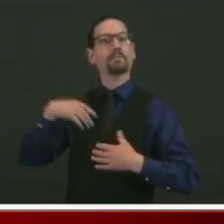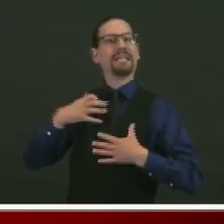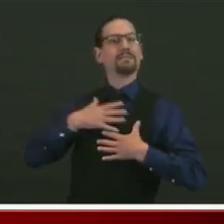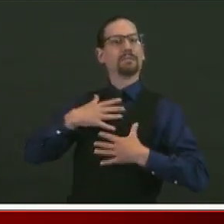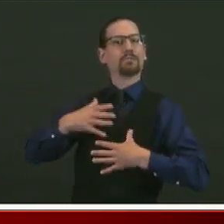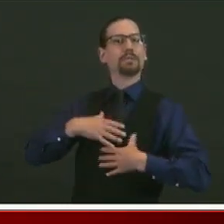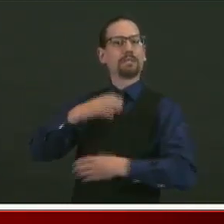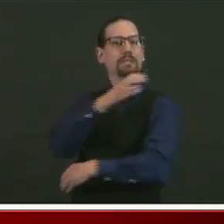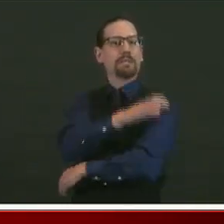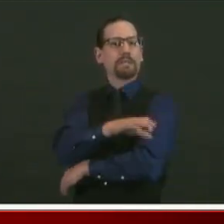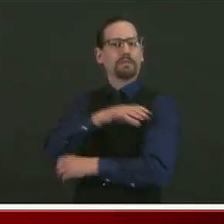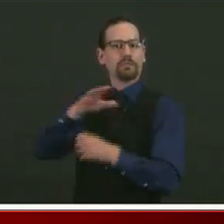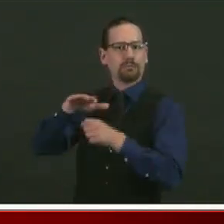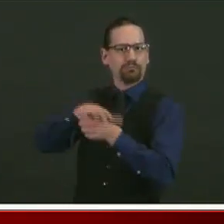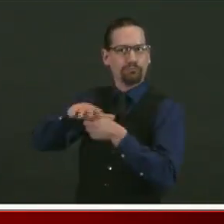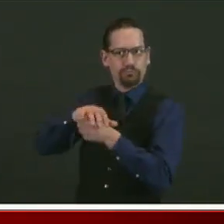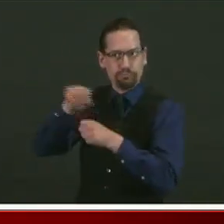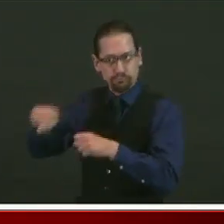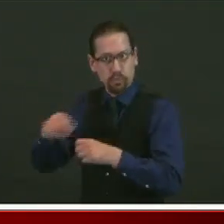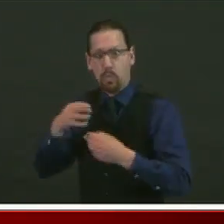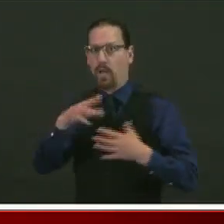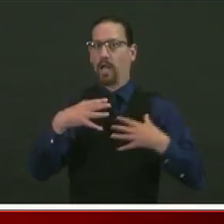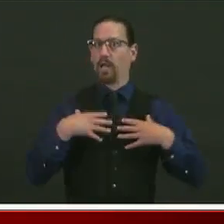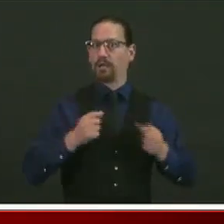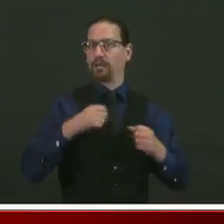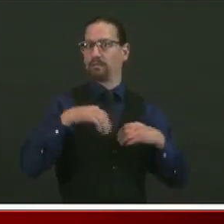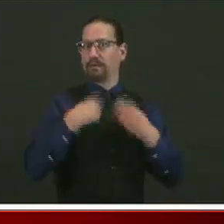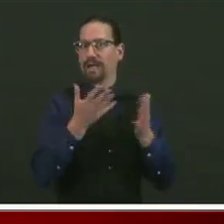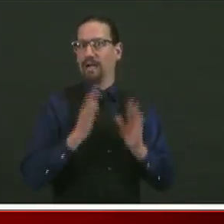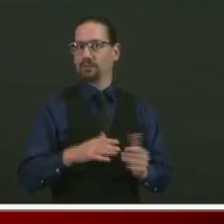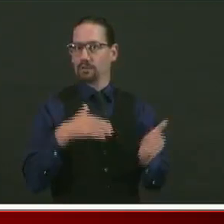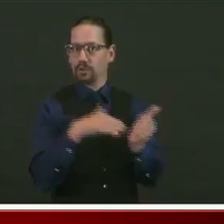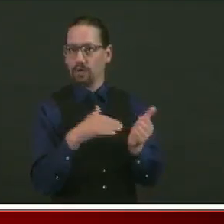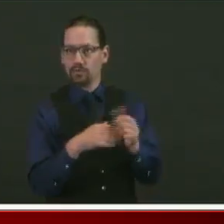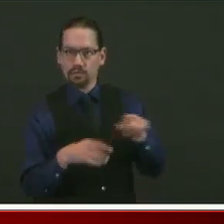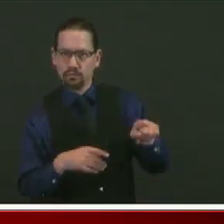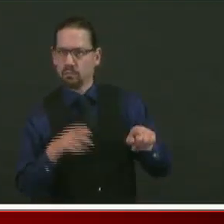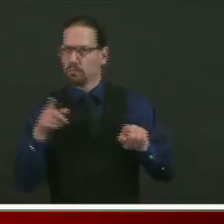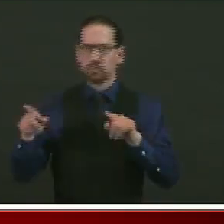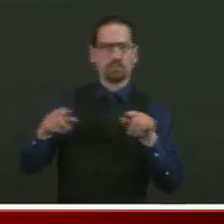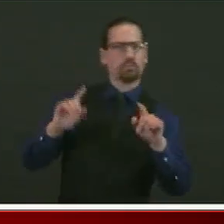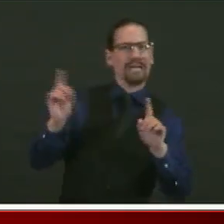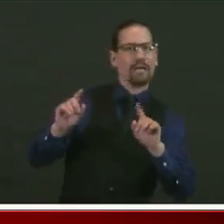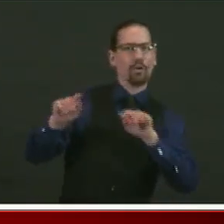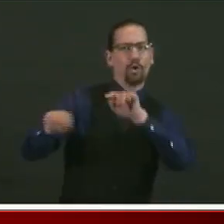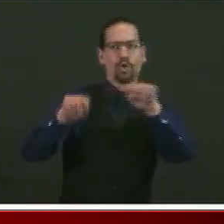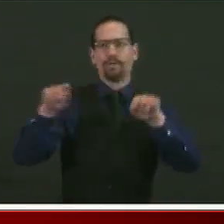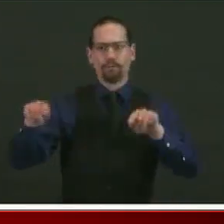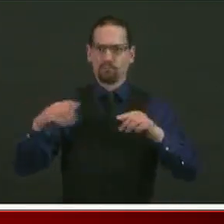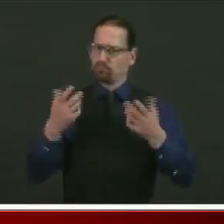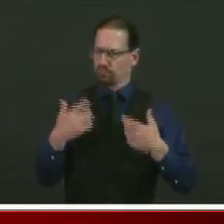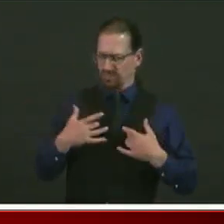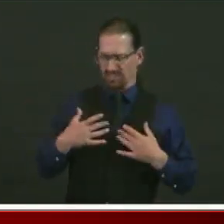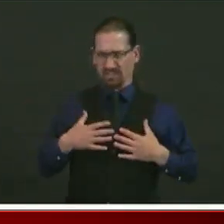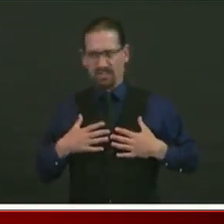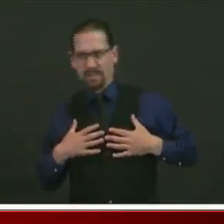YOU CAN DO MORE THAN JUST GET A TEST AT THOSE. YOU WILL BE SEEN BY A HEALTH CARE PROVIDER. IF YOU HAVE SYMPTOMS AND YOU